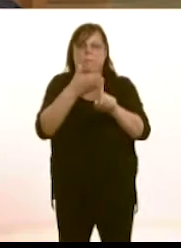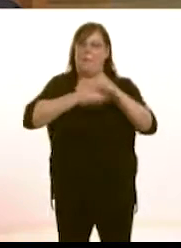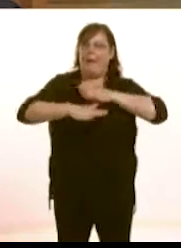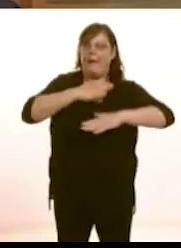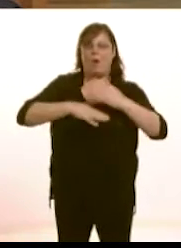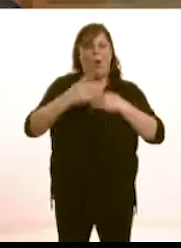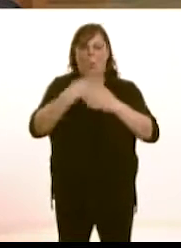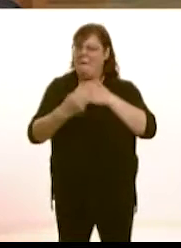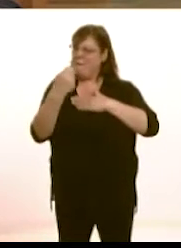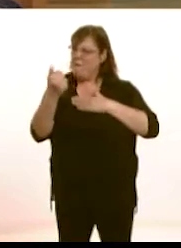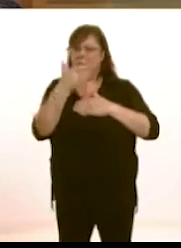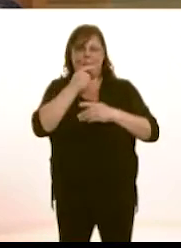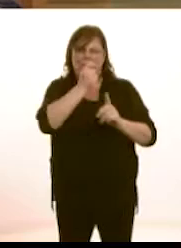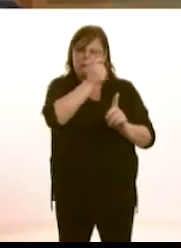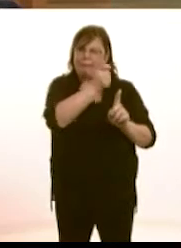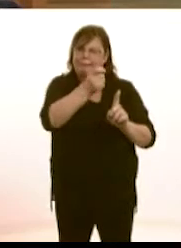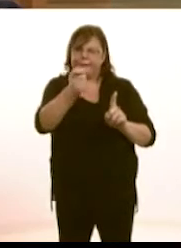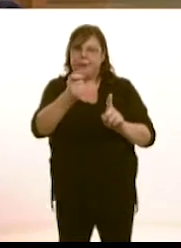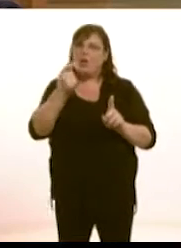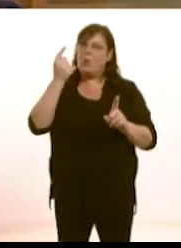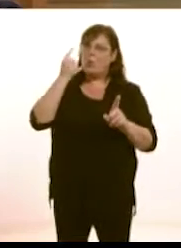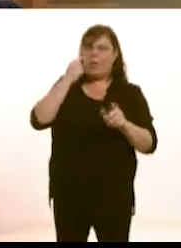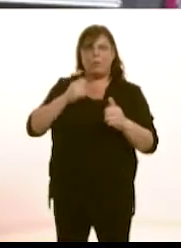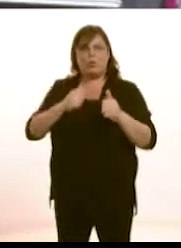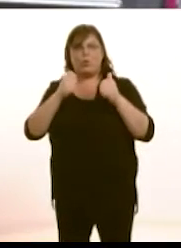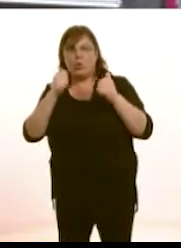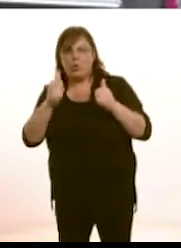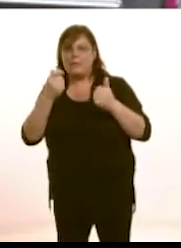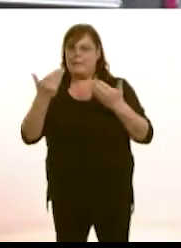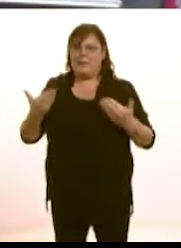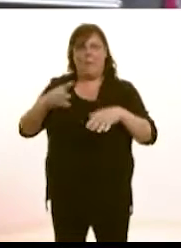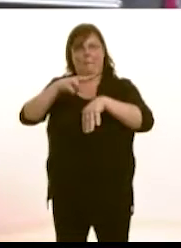Is it therefore welcome news that police forces across the country will be training officers